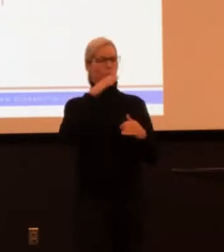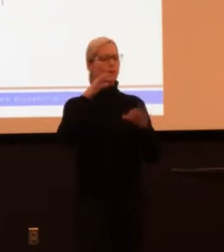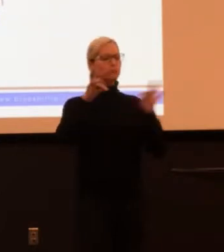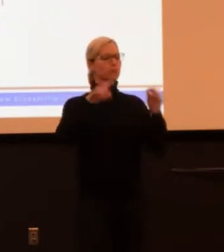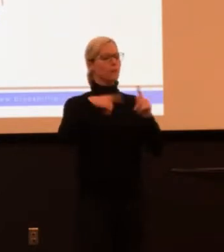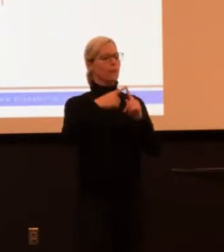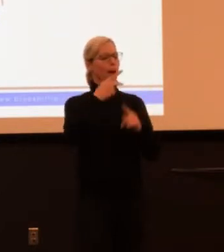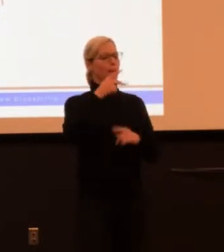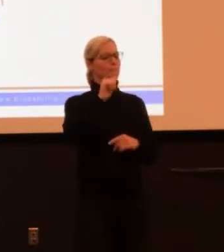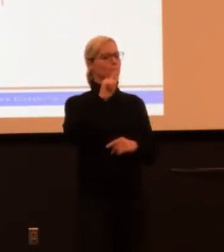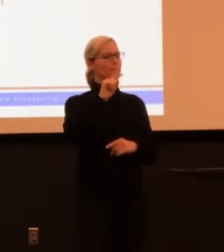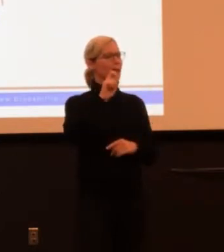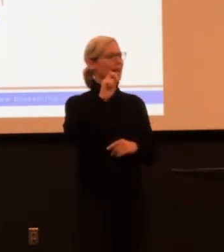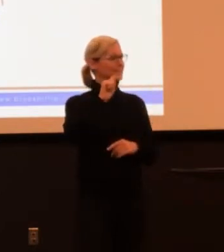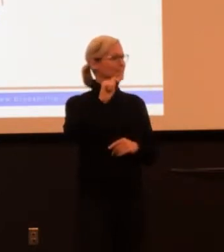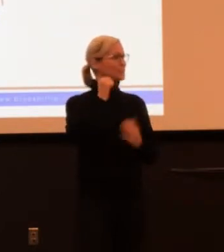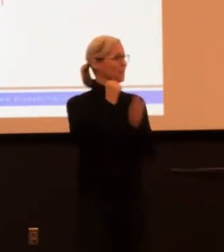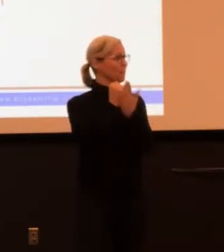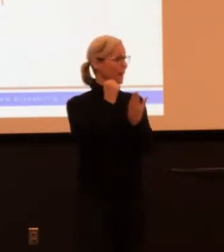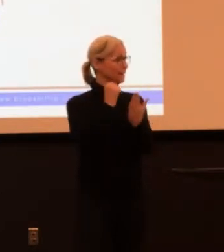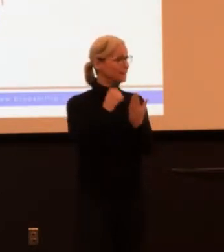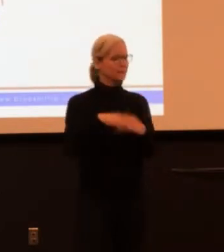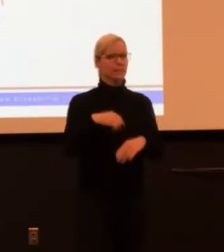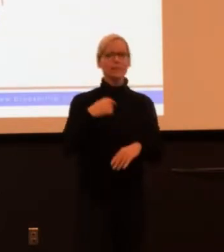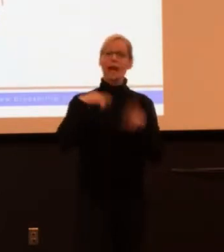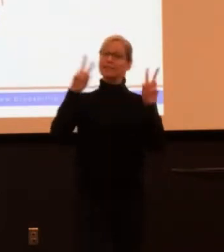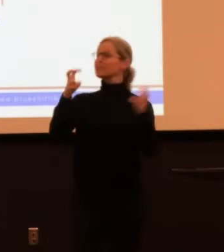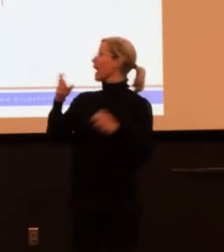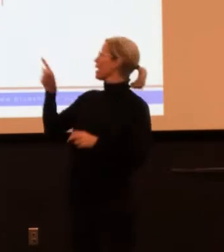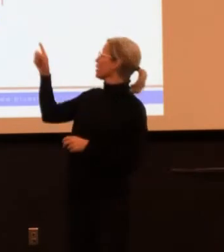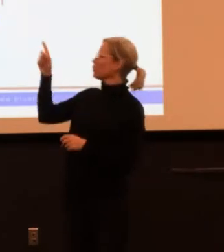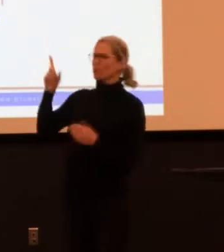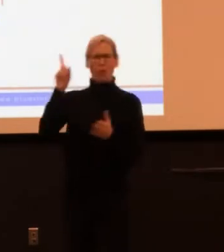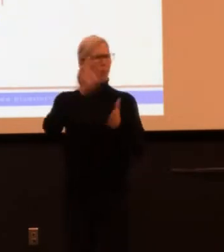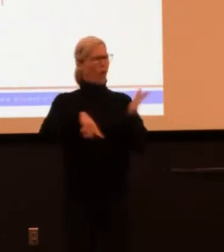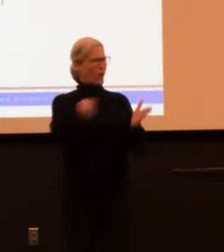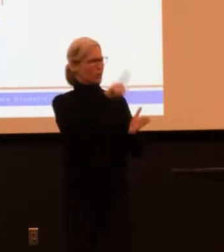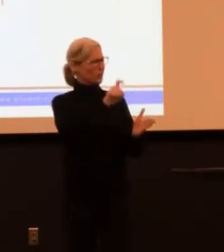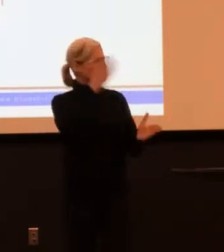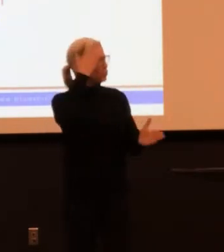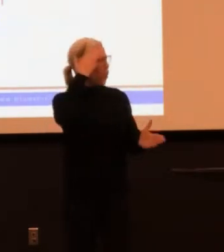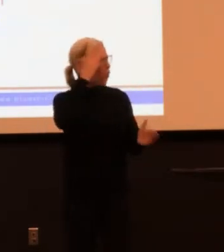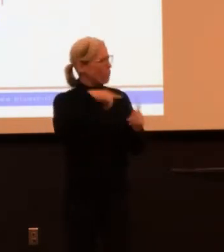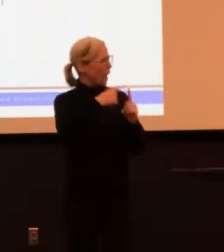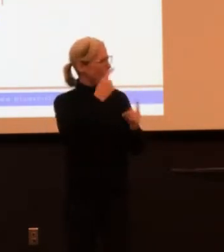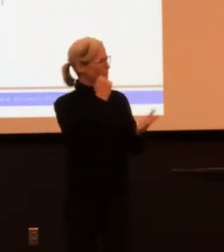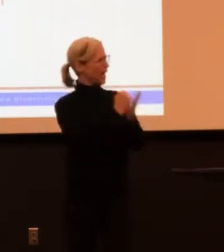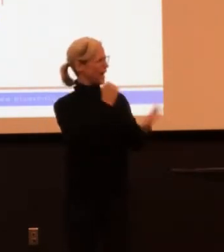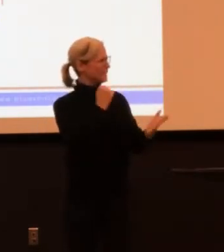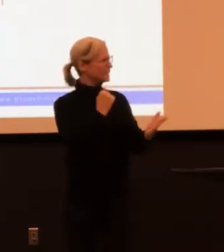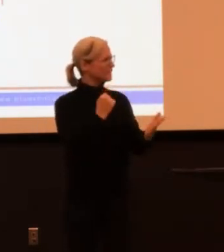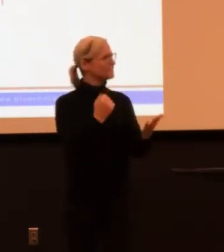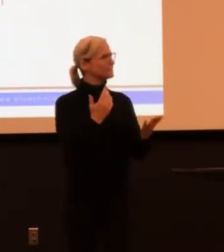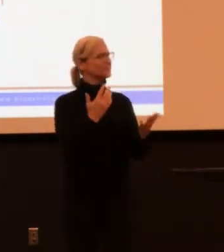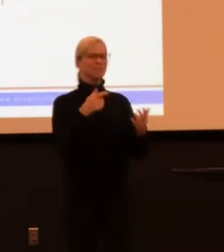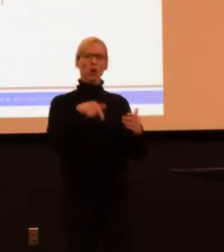and I've titled this, What You Need to Know About Patents to emphasize that this is a very practical talk